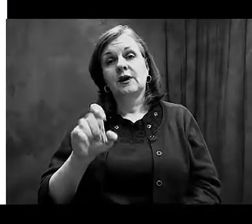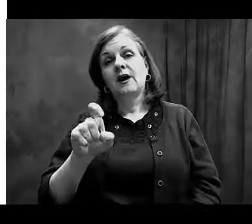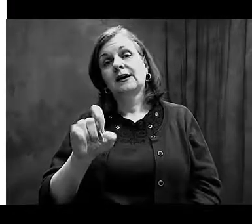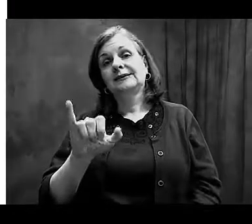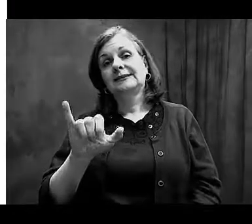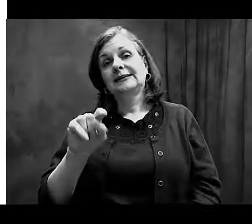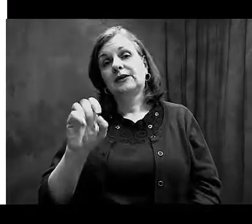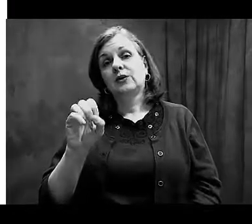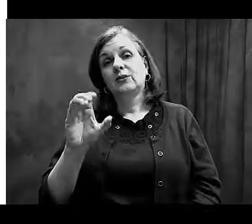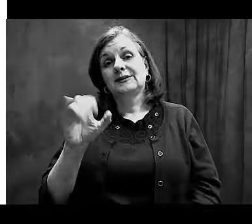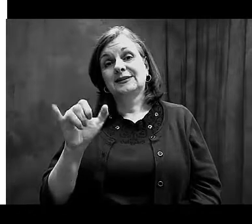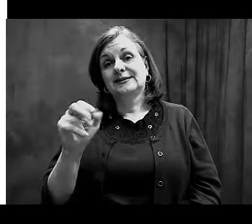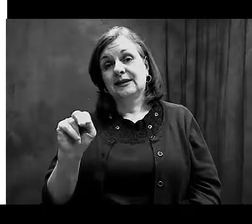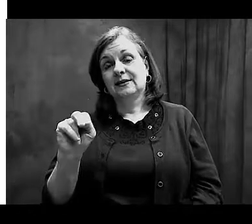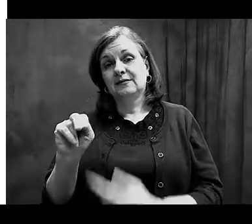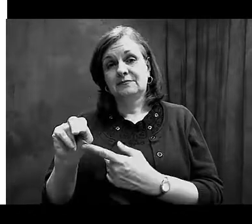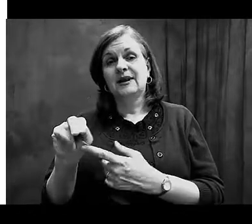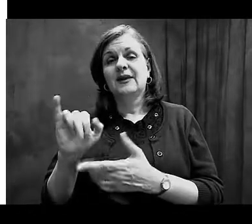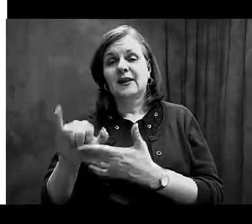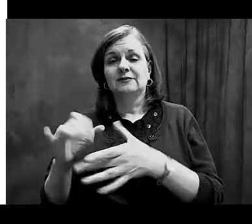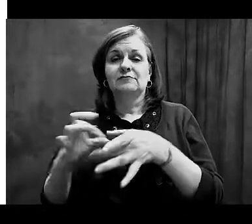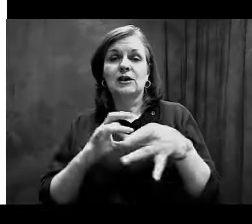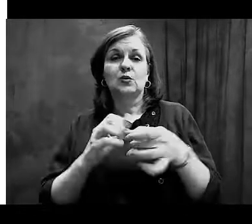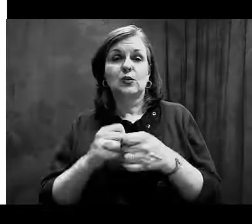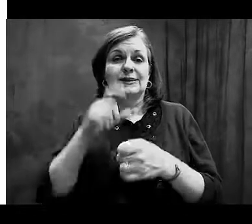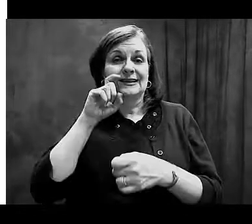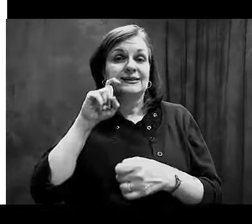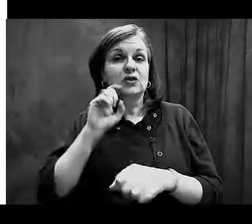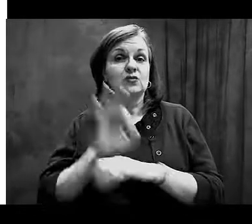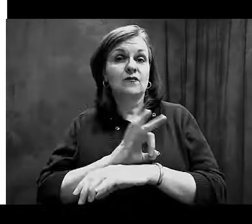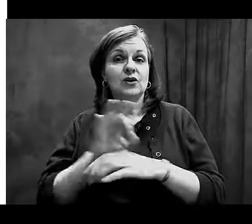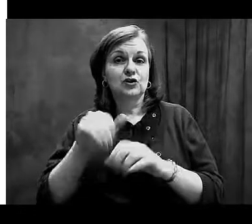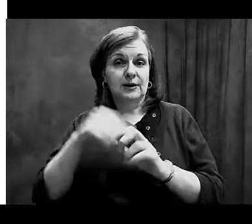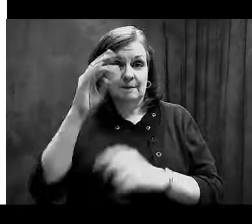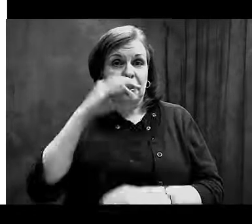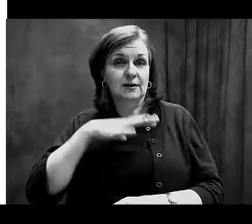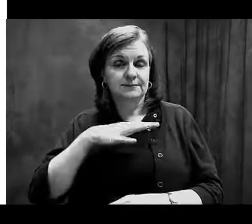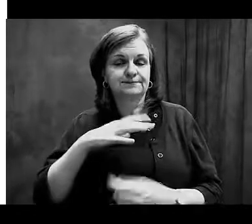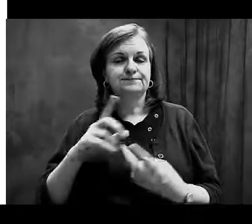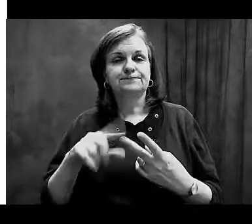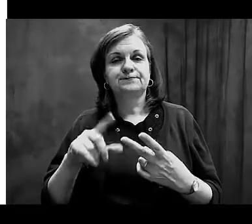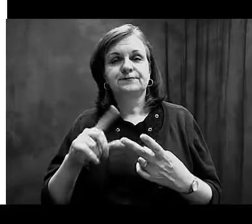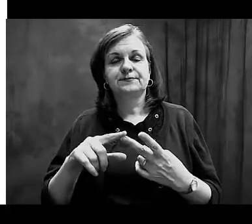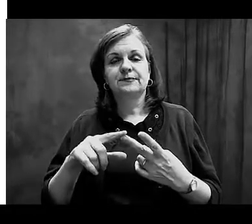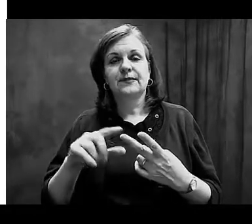you produce oxytocin as well they've actually now linked it to a lot of sexual function in men